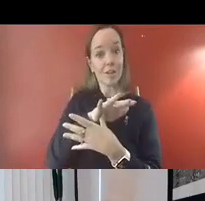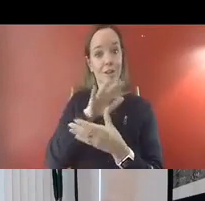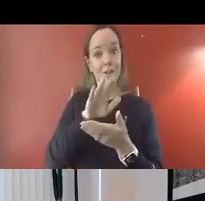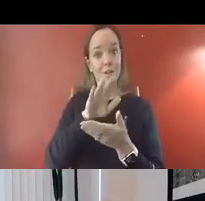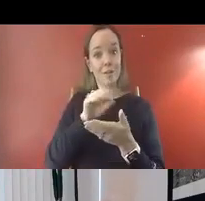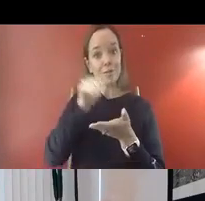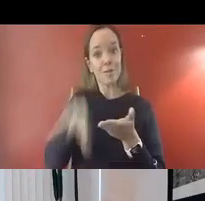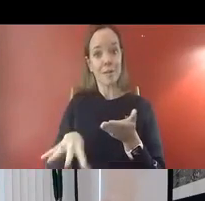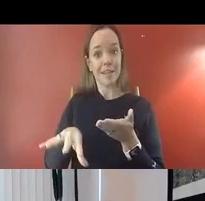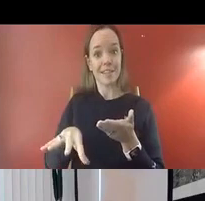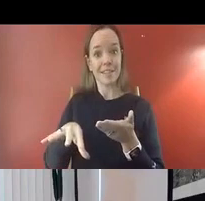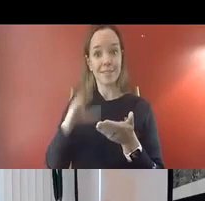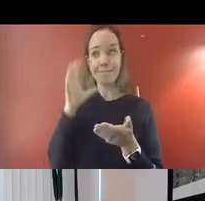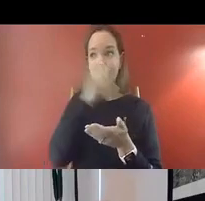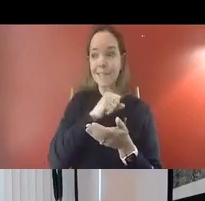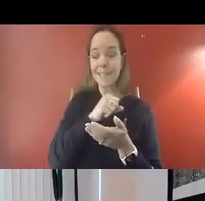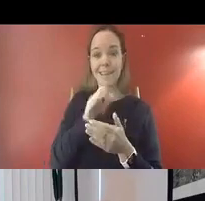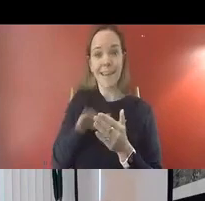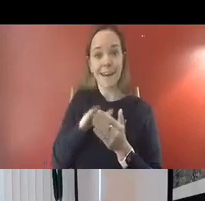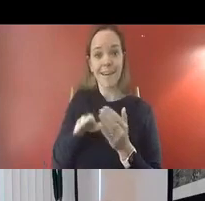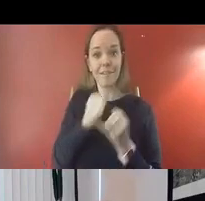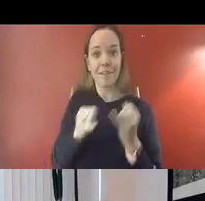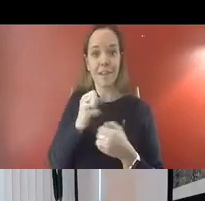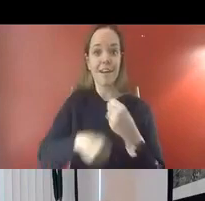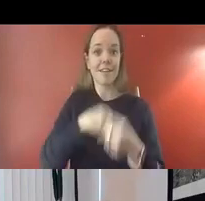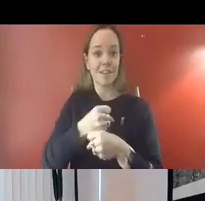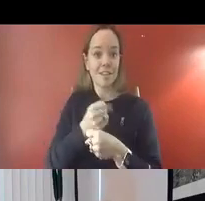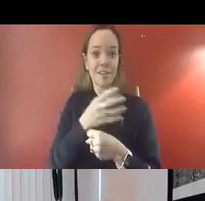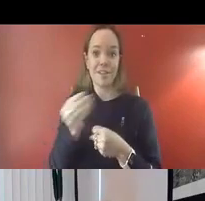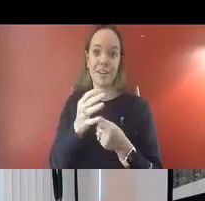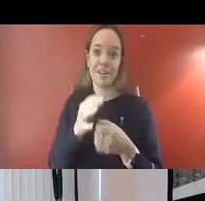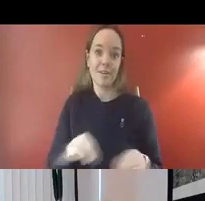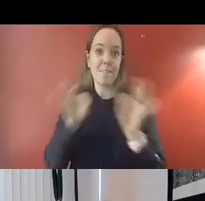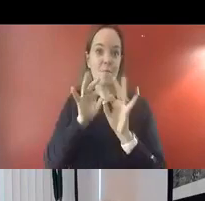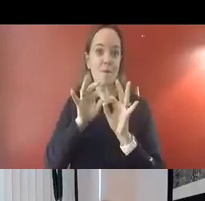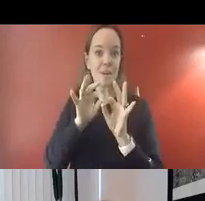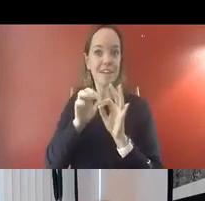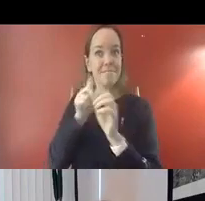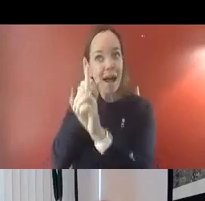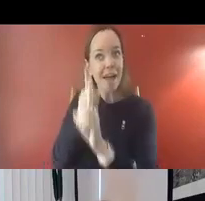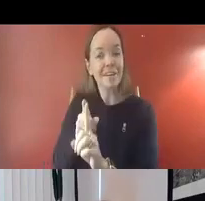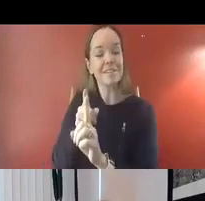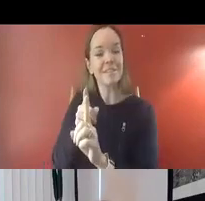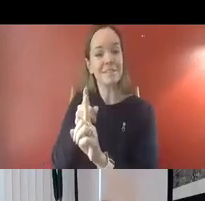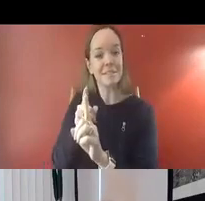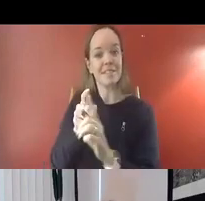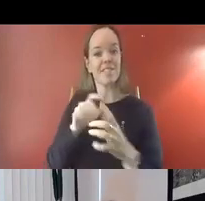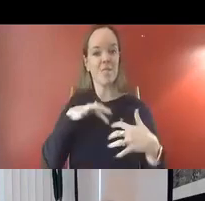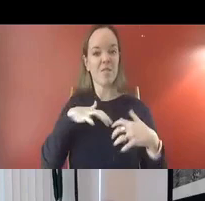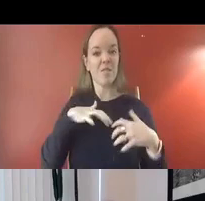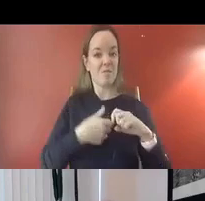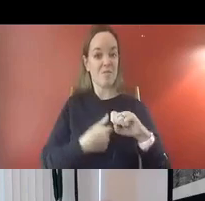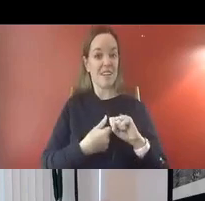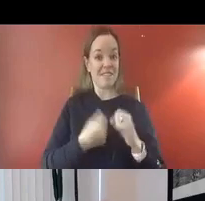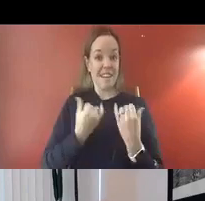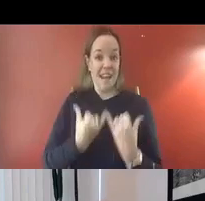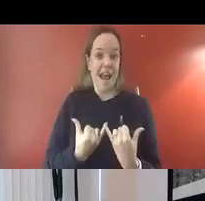really important developmental missing out on their last year. And many milestones. So I think that the grief really important developmental that we're already experiencing early on milestones. So I think that the grief is going to be confounded over the weeks that we're already experiencing early on